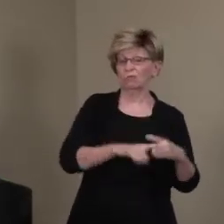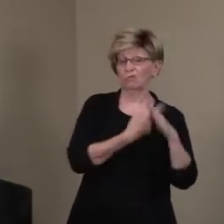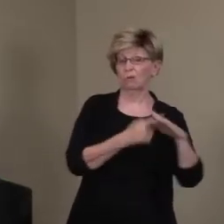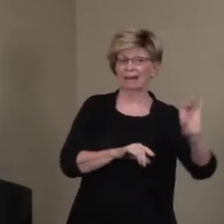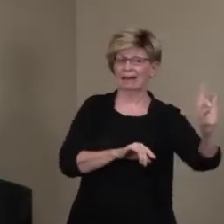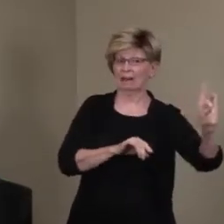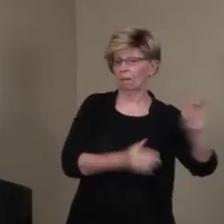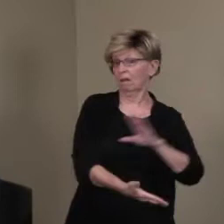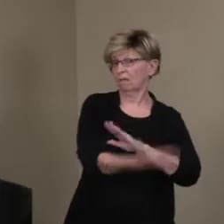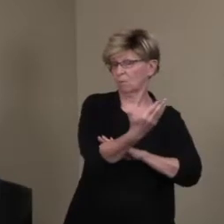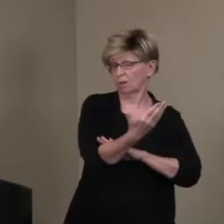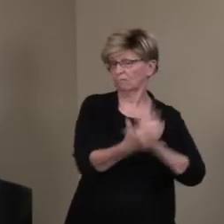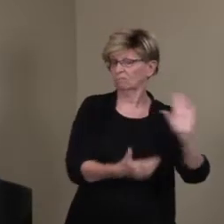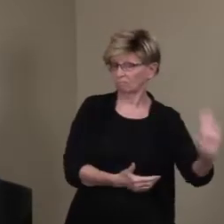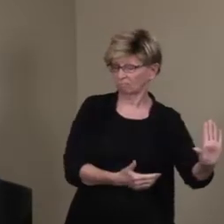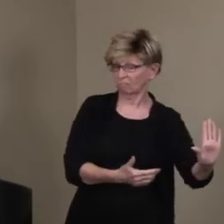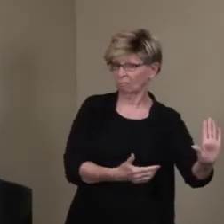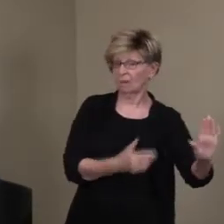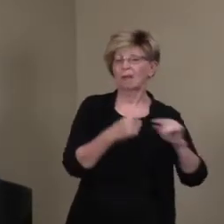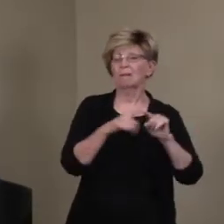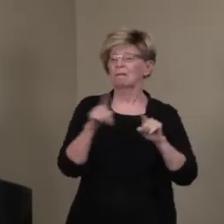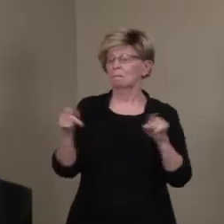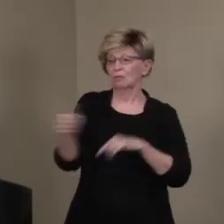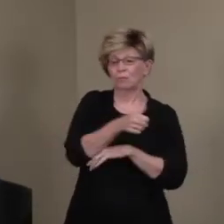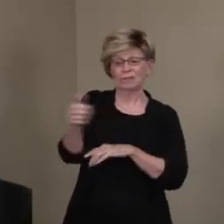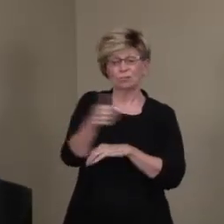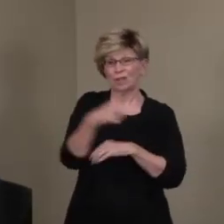there perhaps if schedule is everyone starts